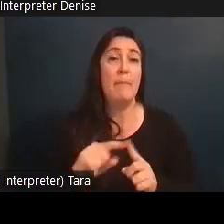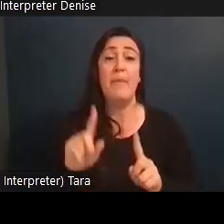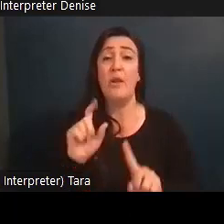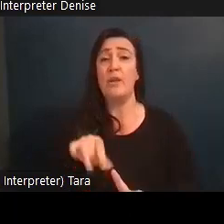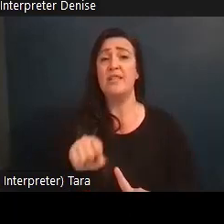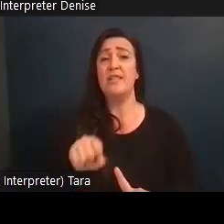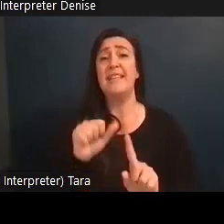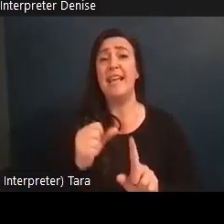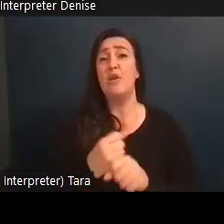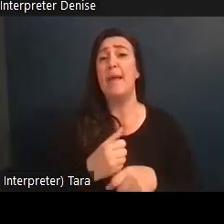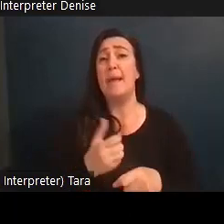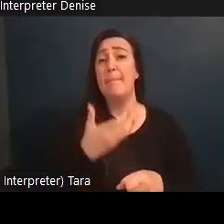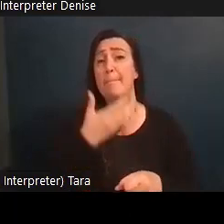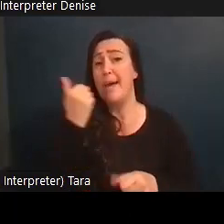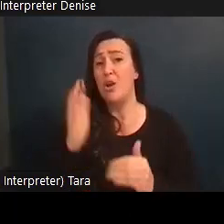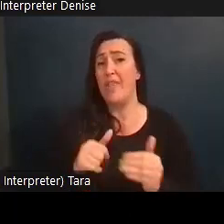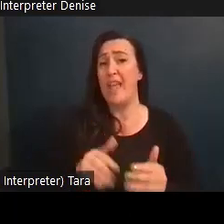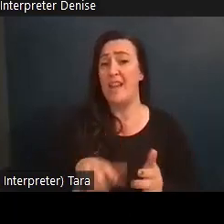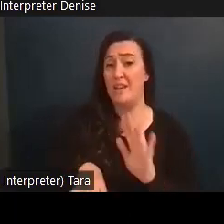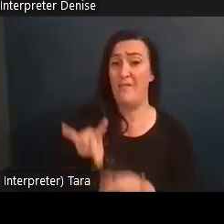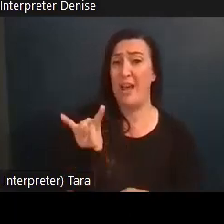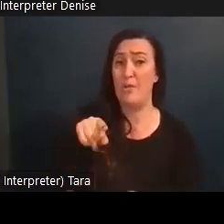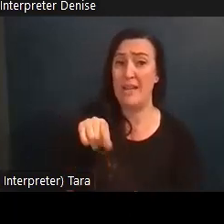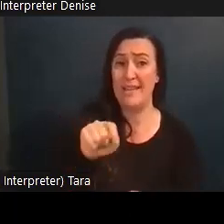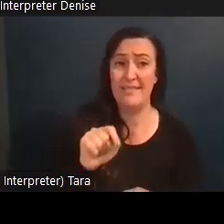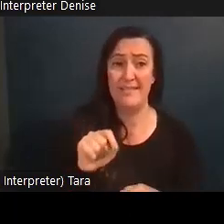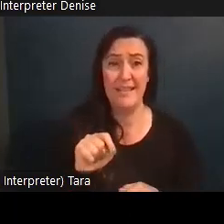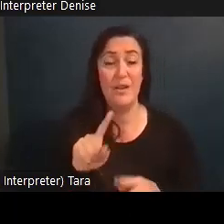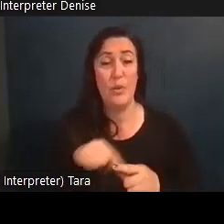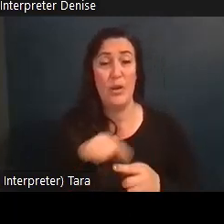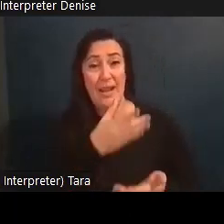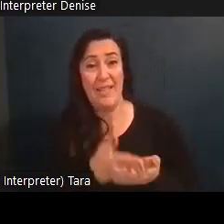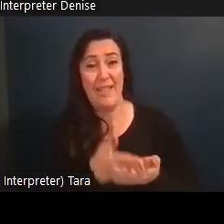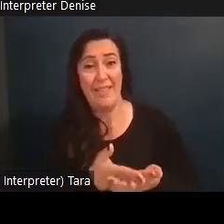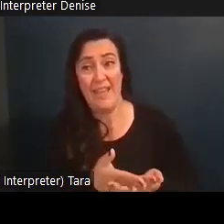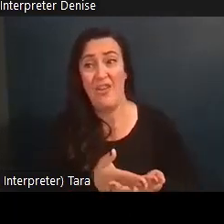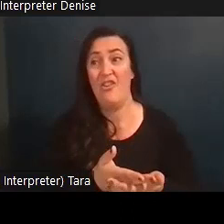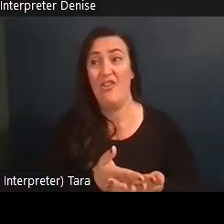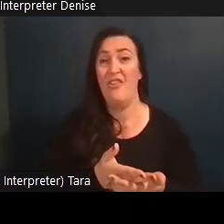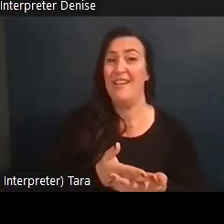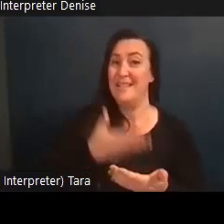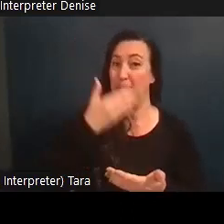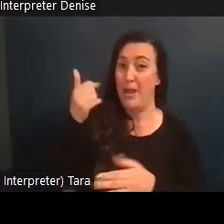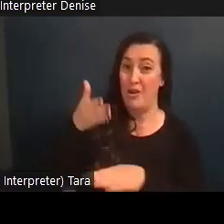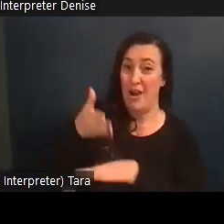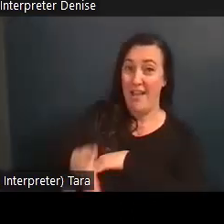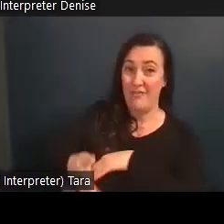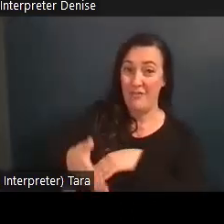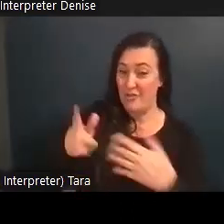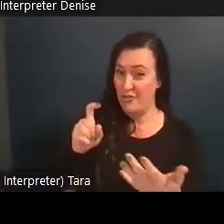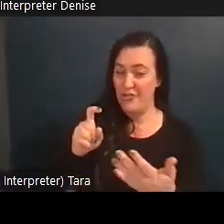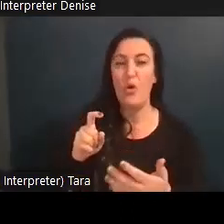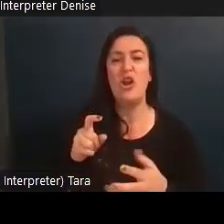found it? Are you or are you extractive in your approach and how can you gut check that as you go along?